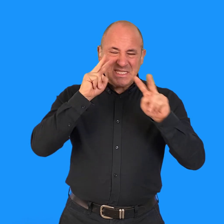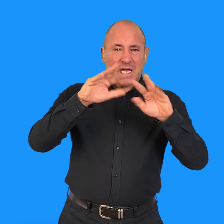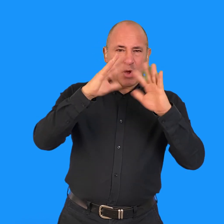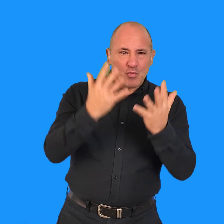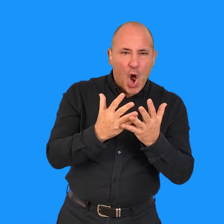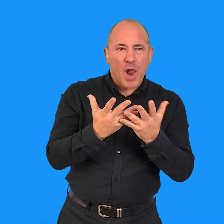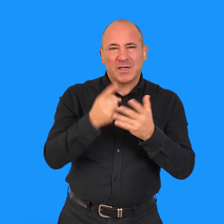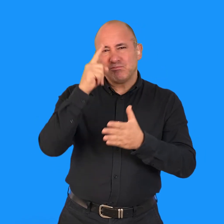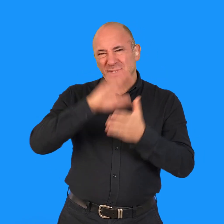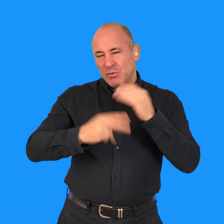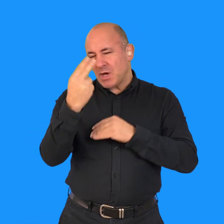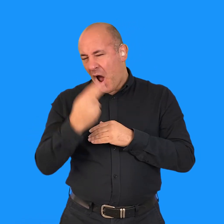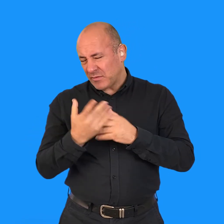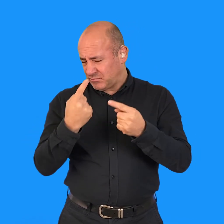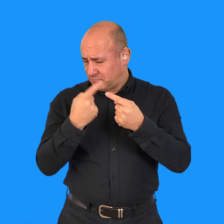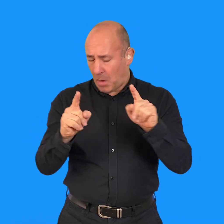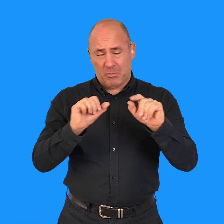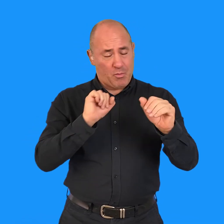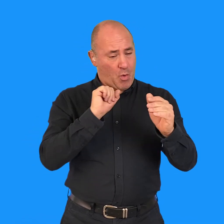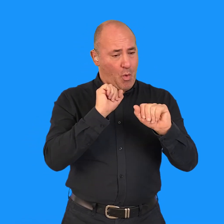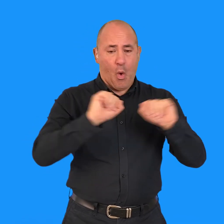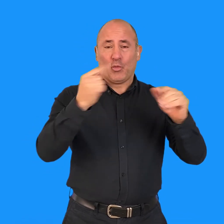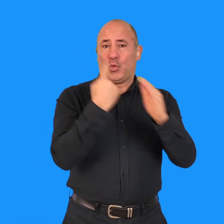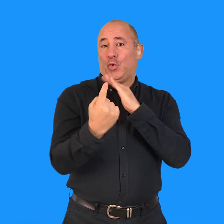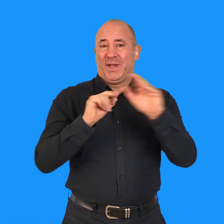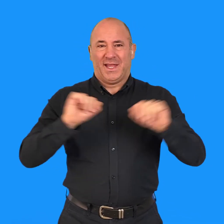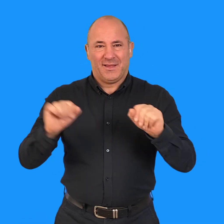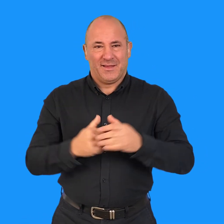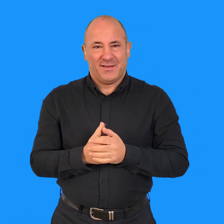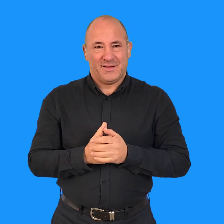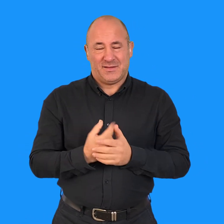They experience the world and experience art in their own unique way.